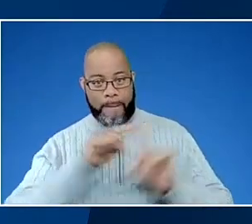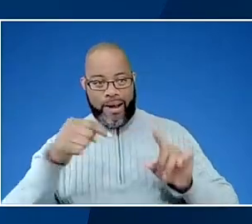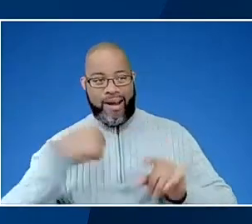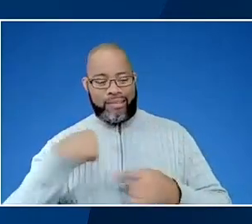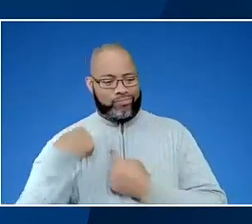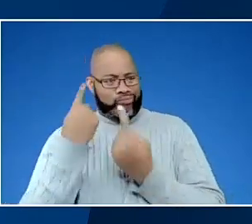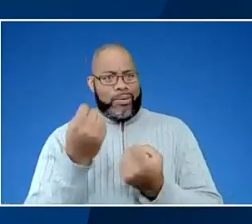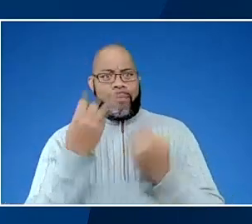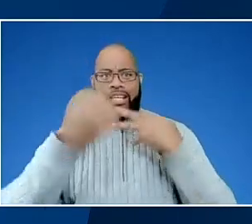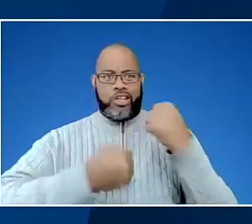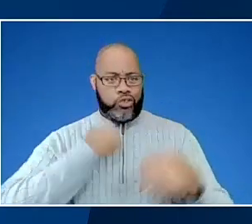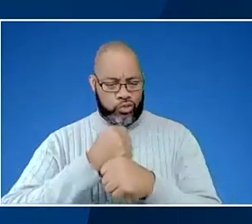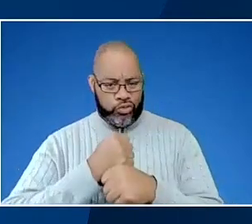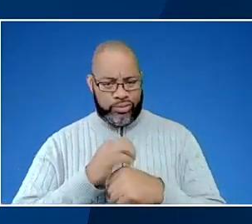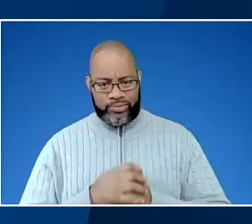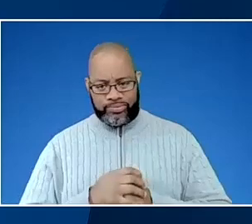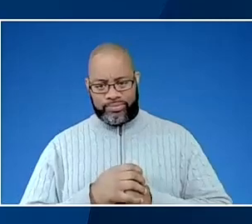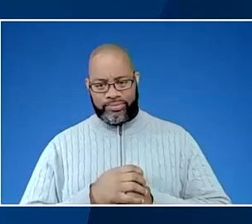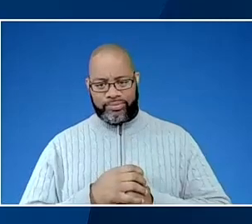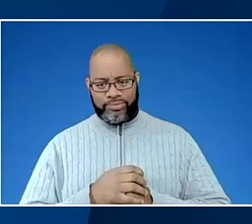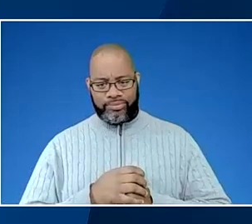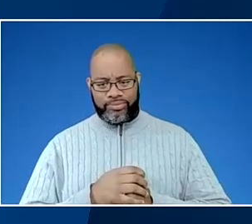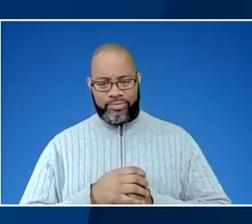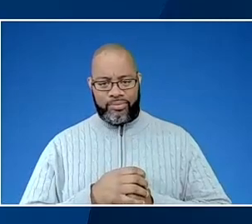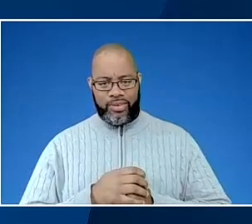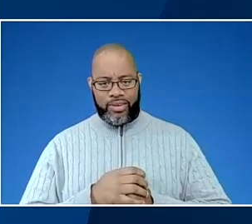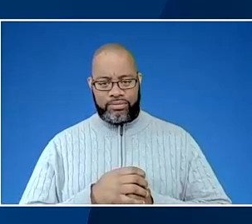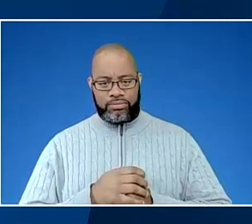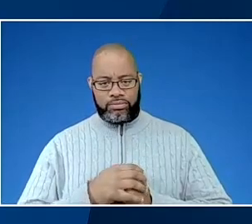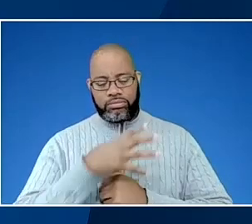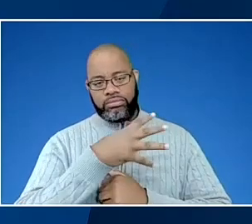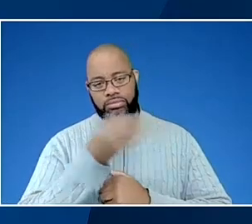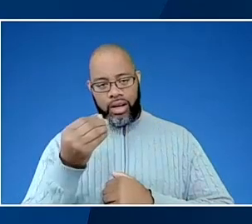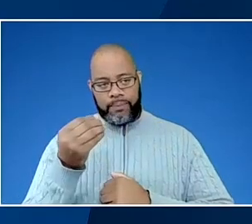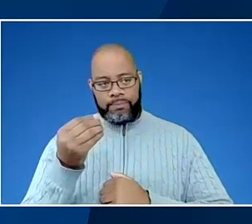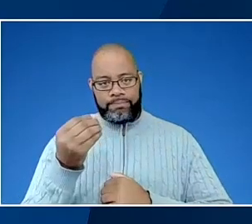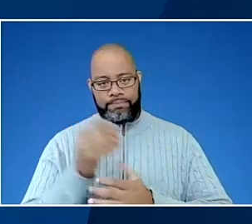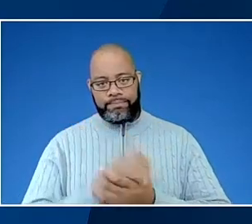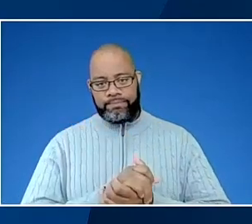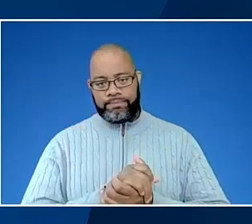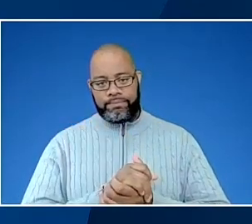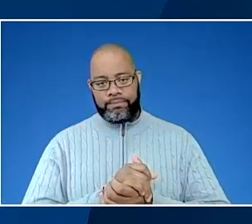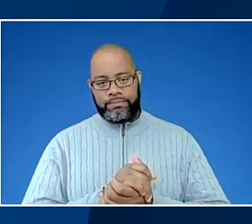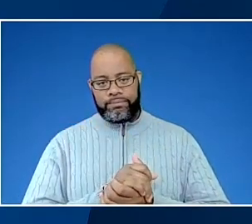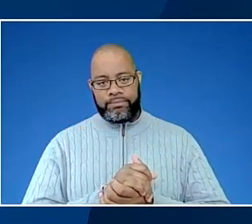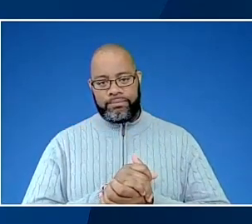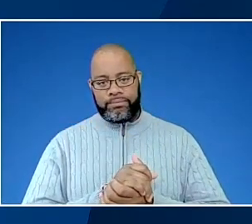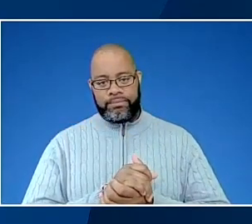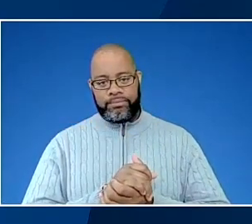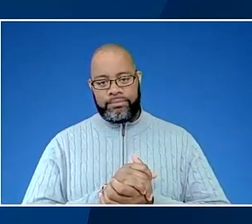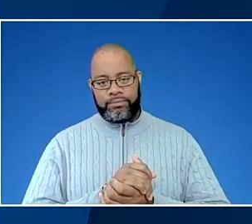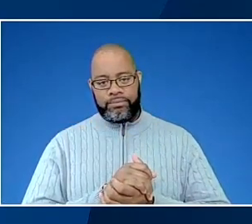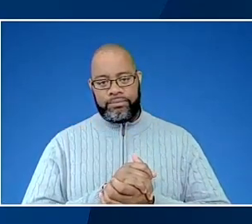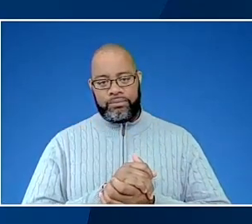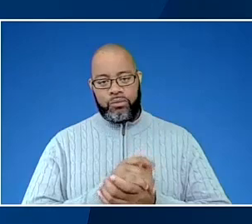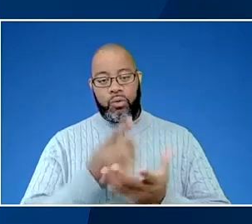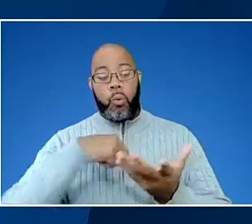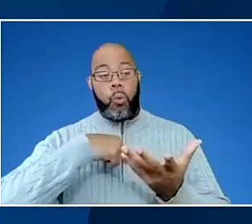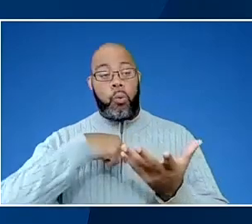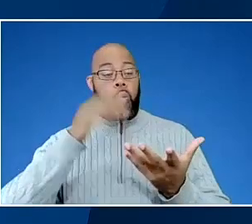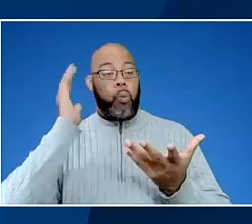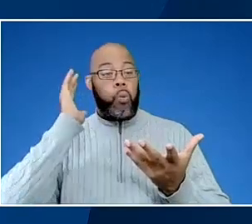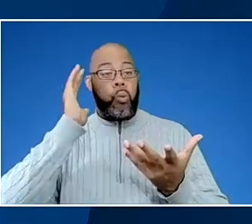many years and we get the job done.